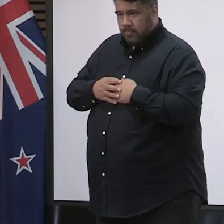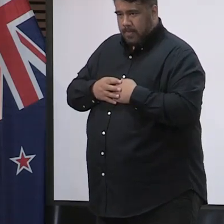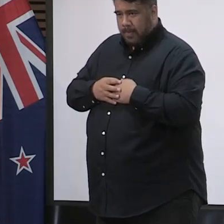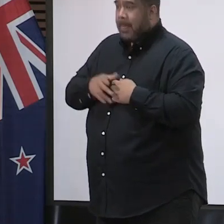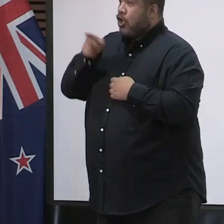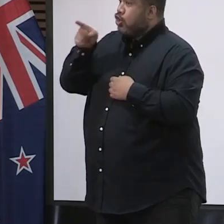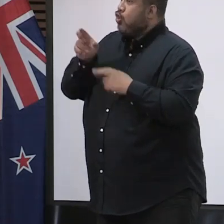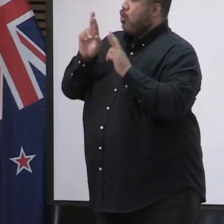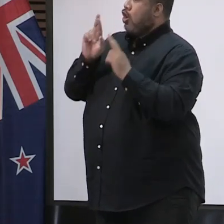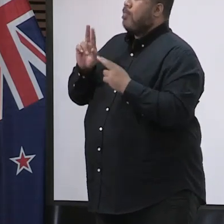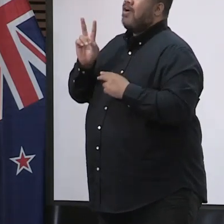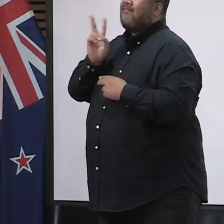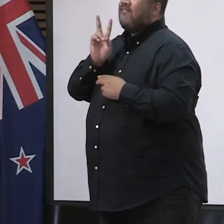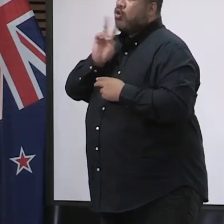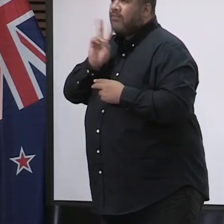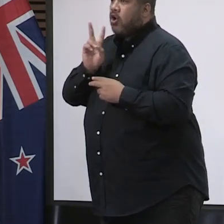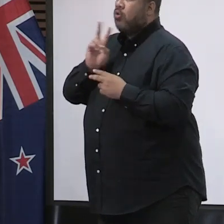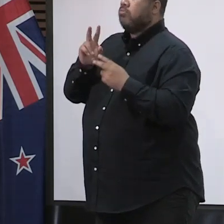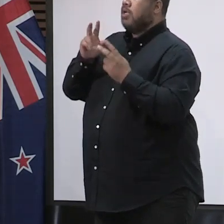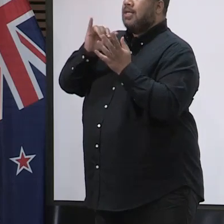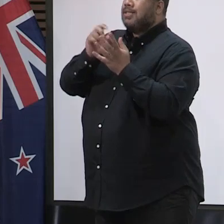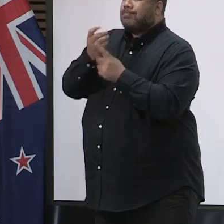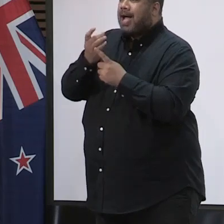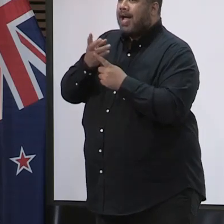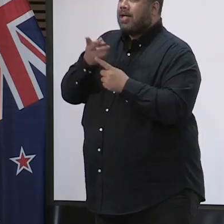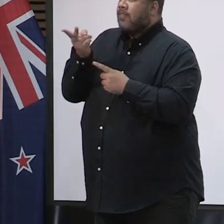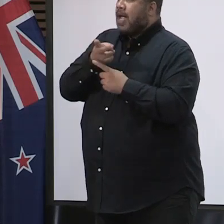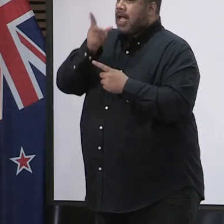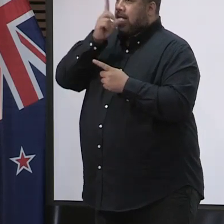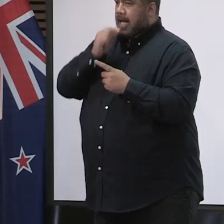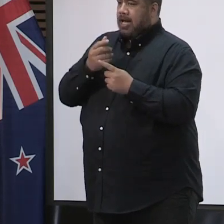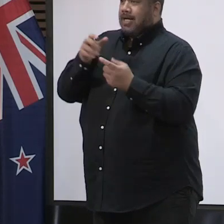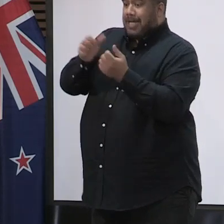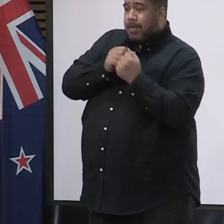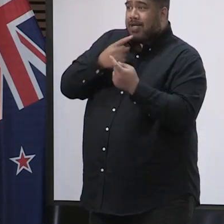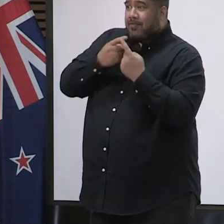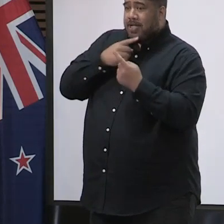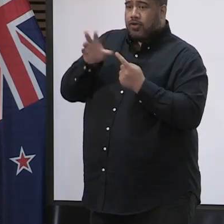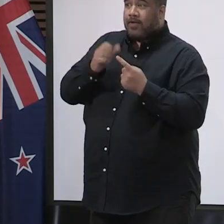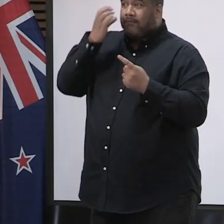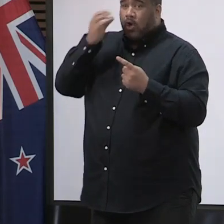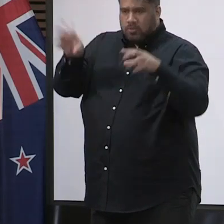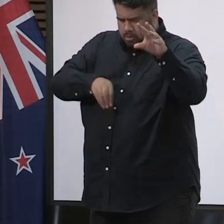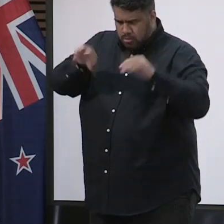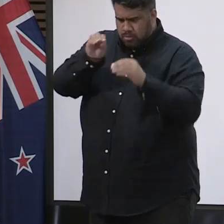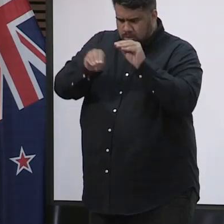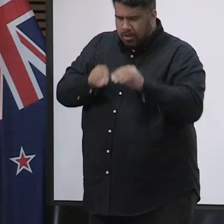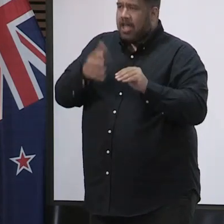channels to all... Would you hopeful that spark and Vodafone can